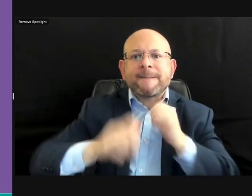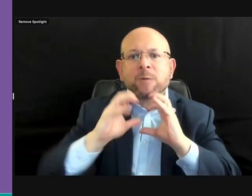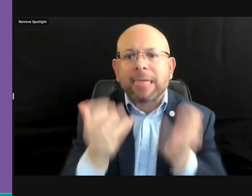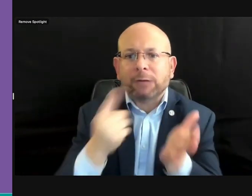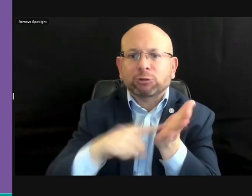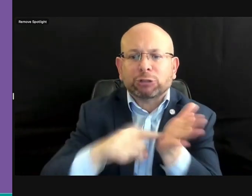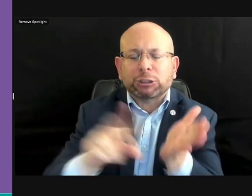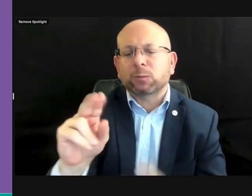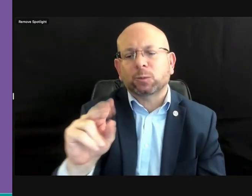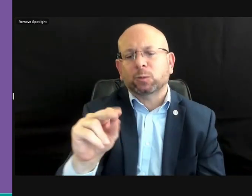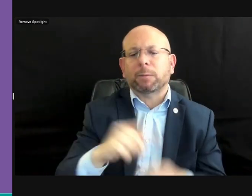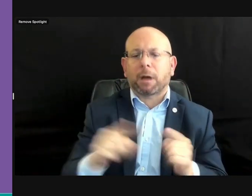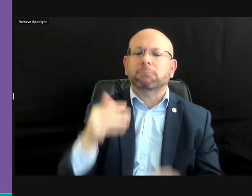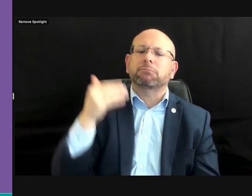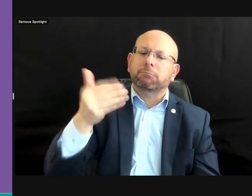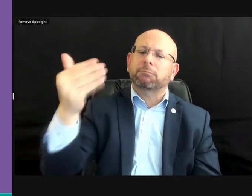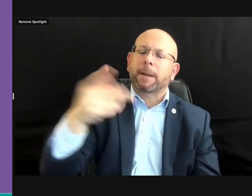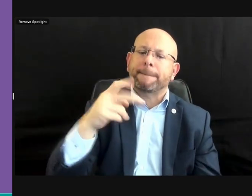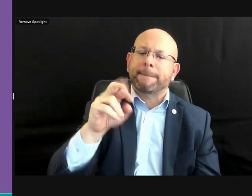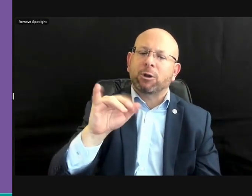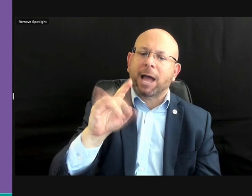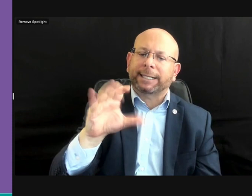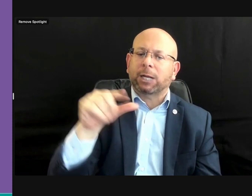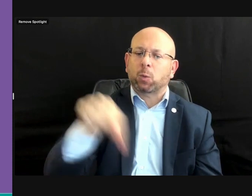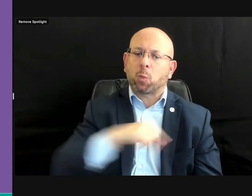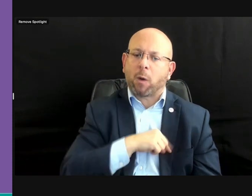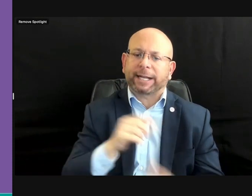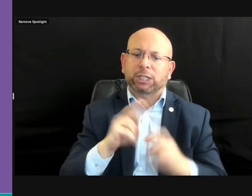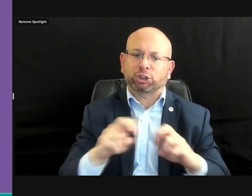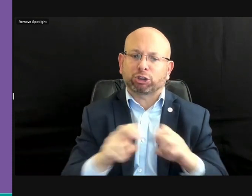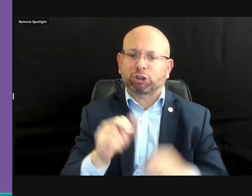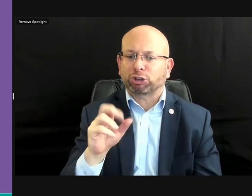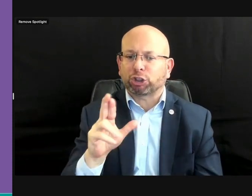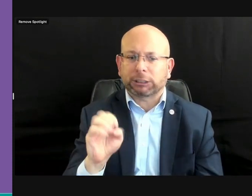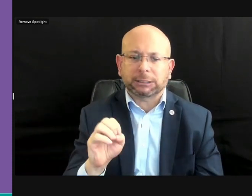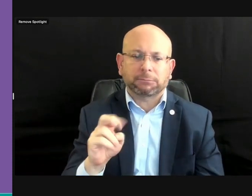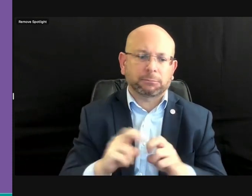And that includes periodic quality checks. That doesn't mean you need to go into the class every single day.